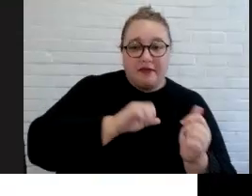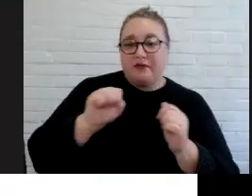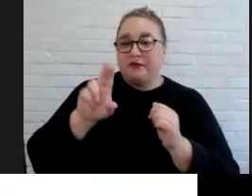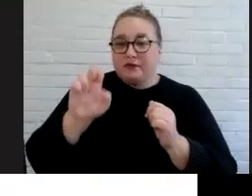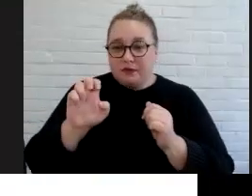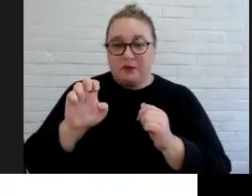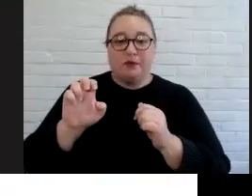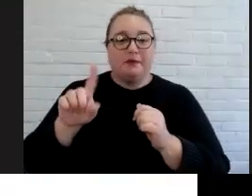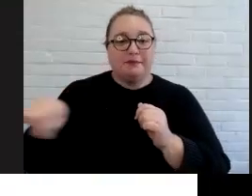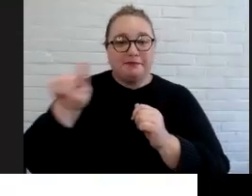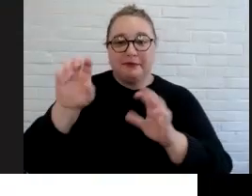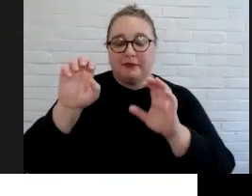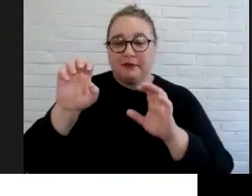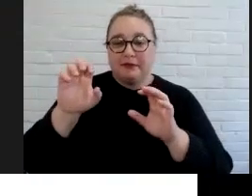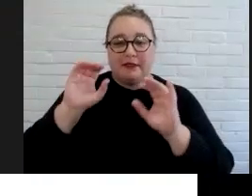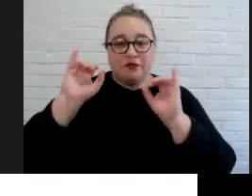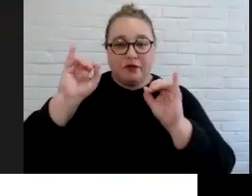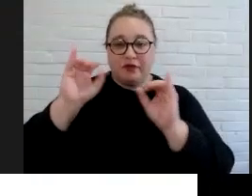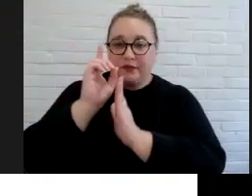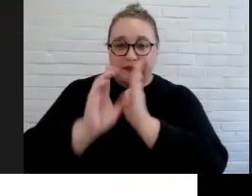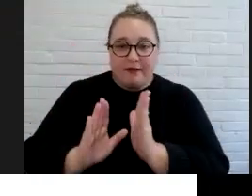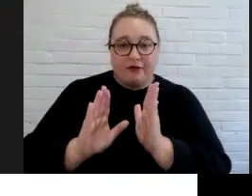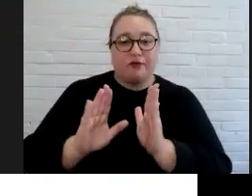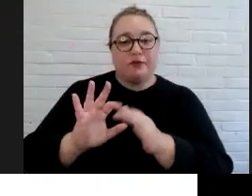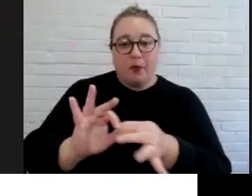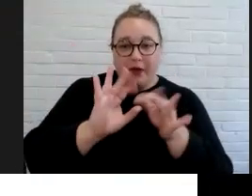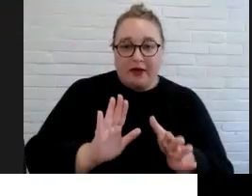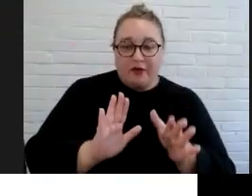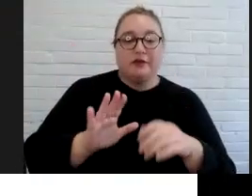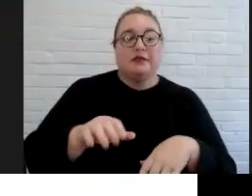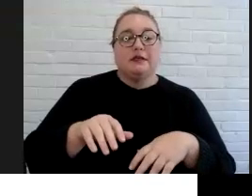and DE coordinators in the district are very strongly advocating,